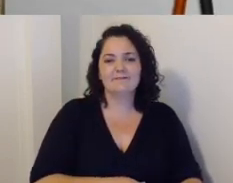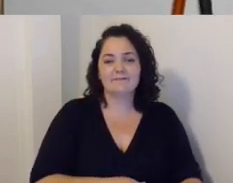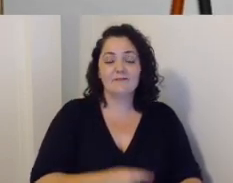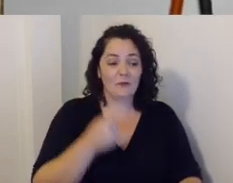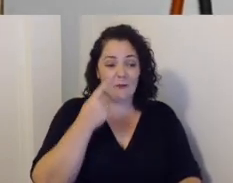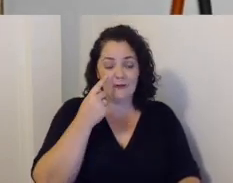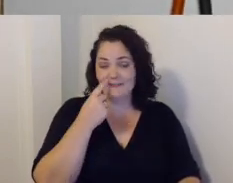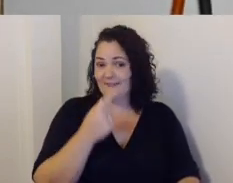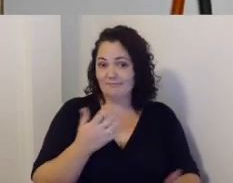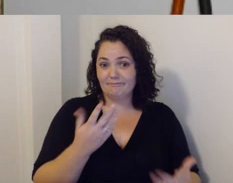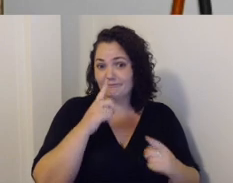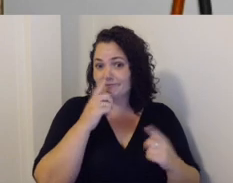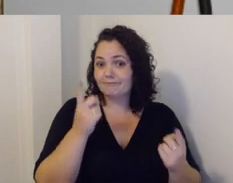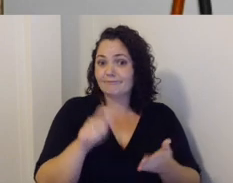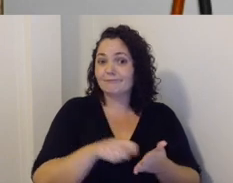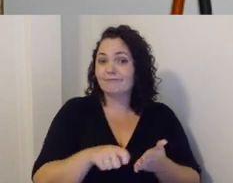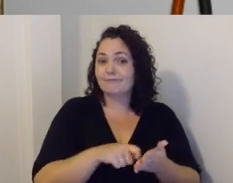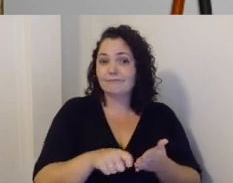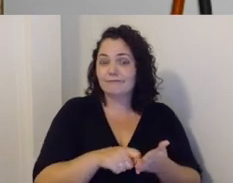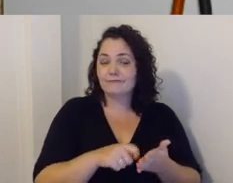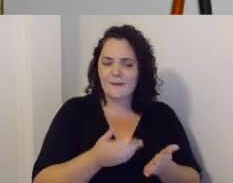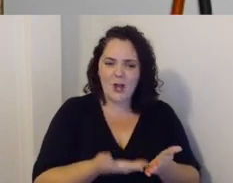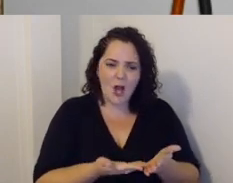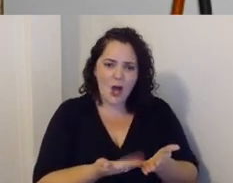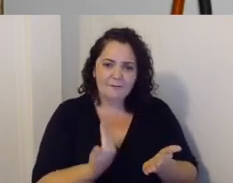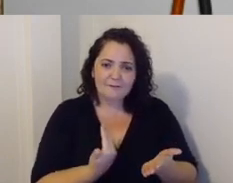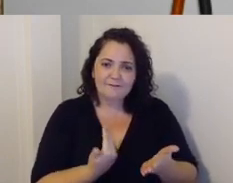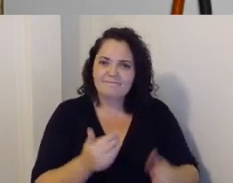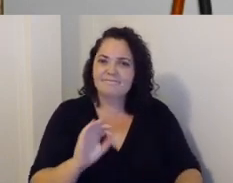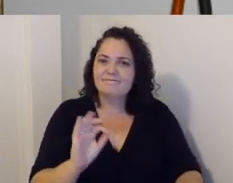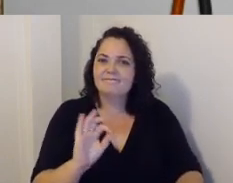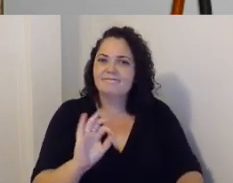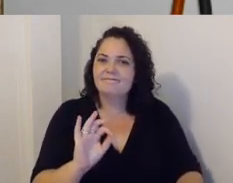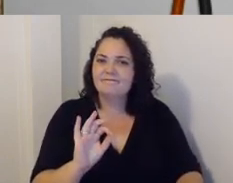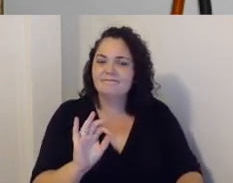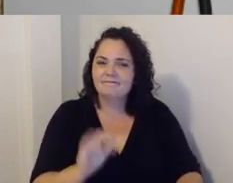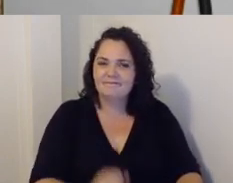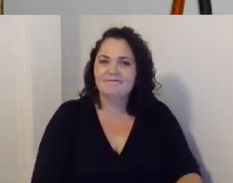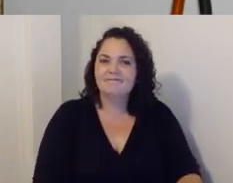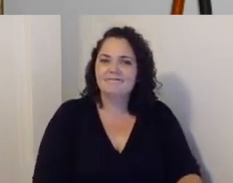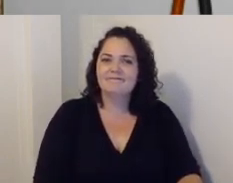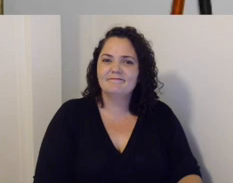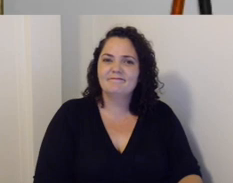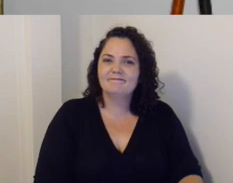and you can see I'm much less able to um subtract right, to erase those lines because now those have